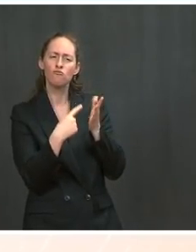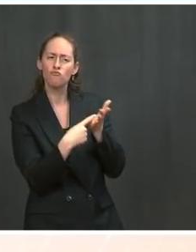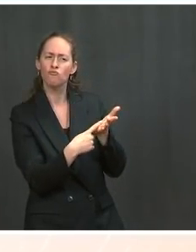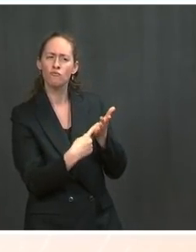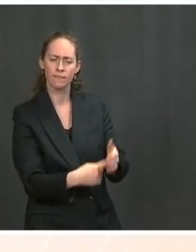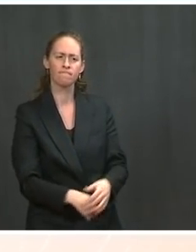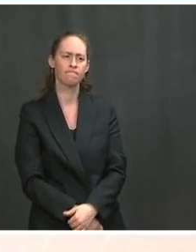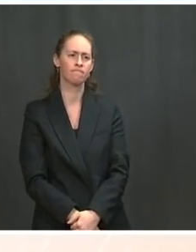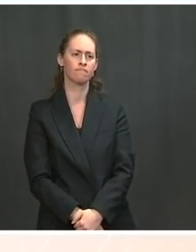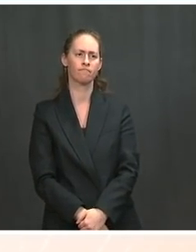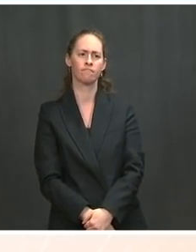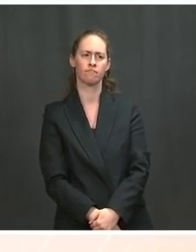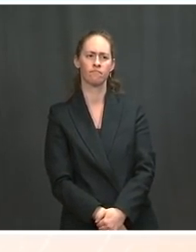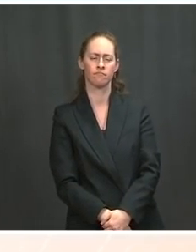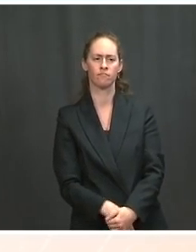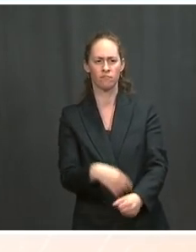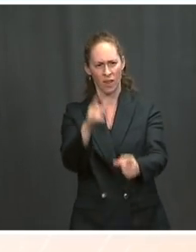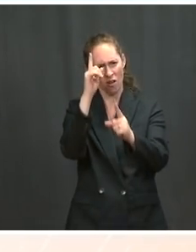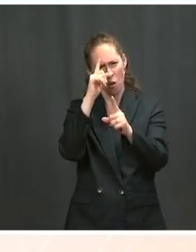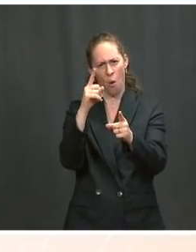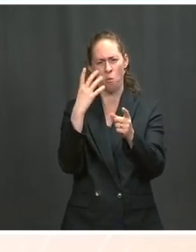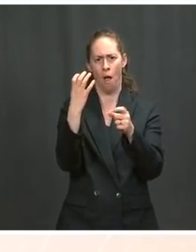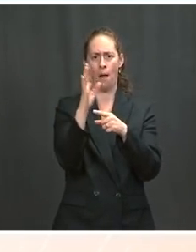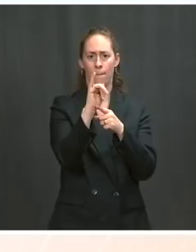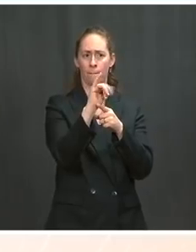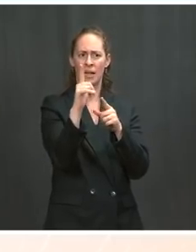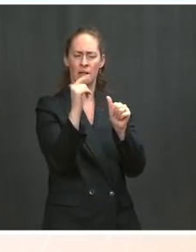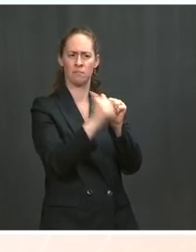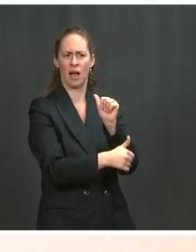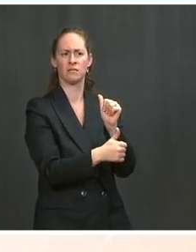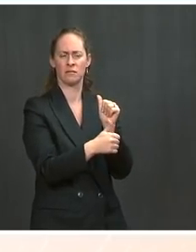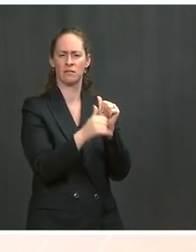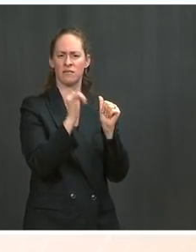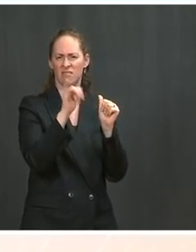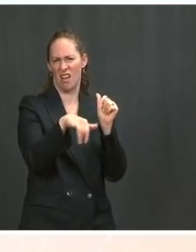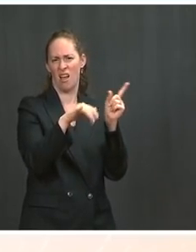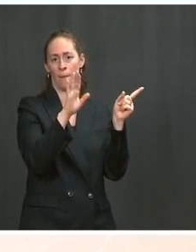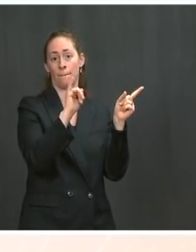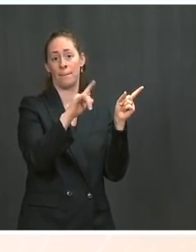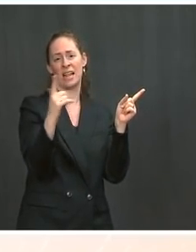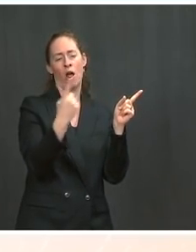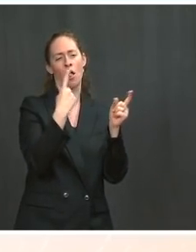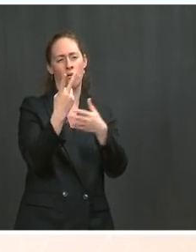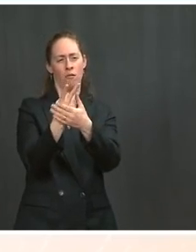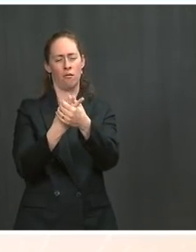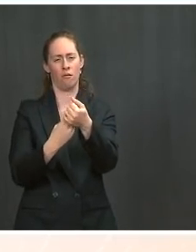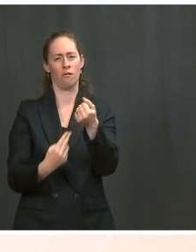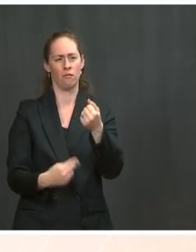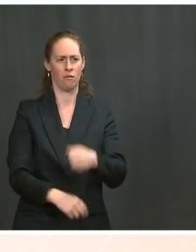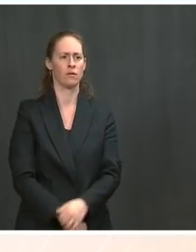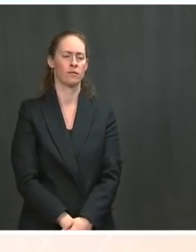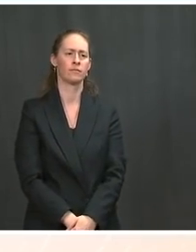and Republicans regardless. But it will be a moment to assess where things stand and what the right steps are moving forward,